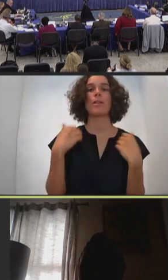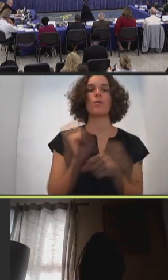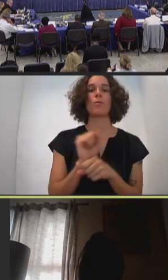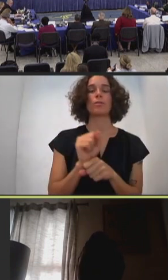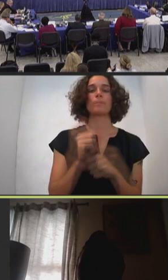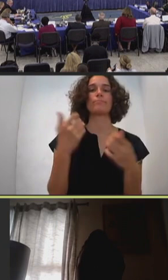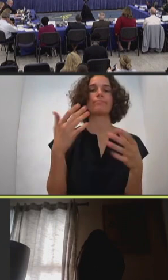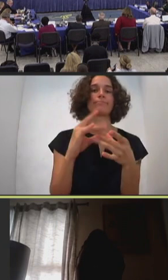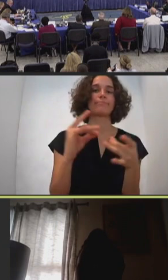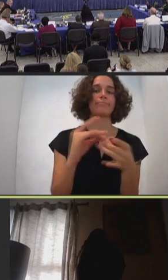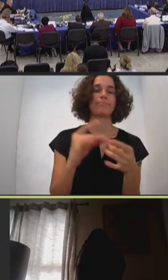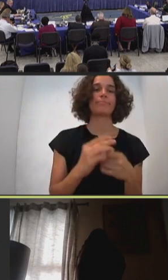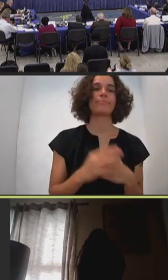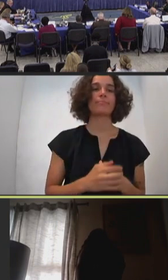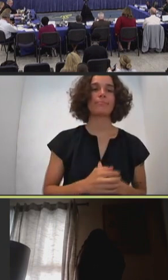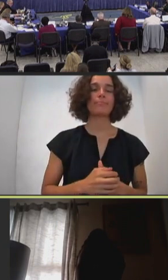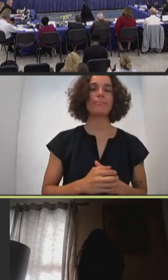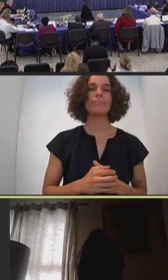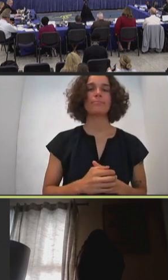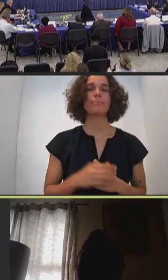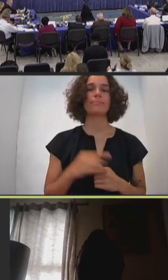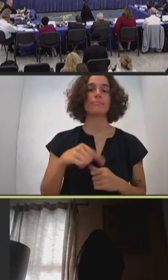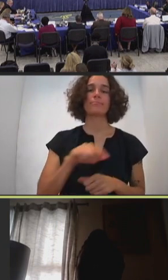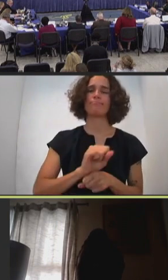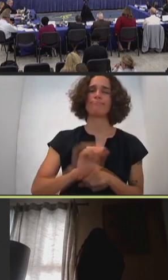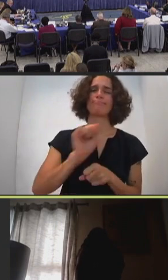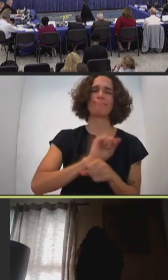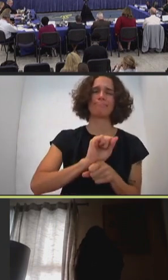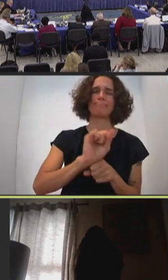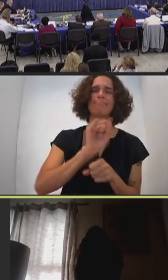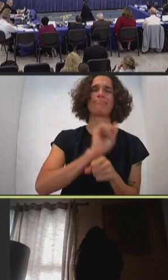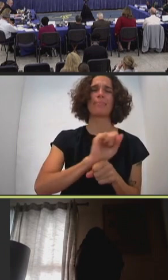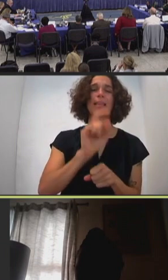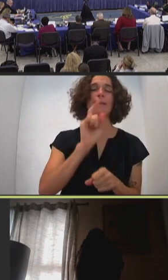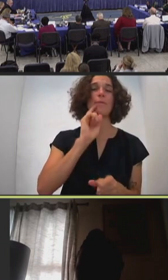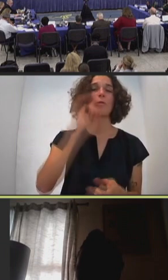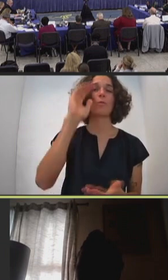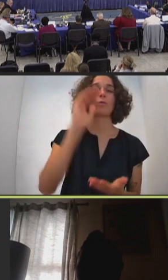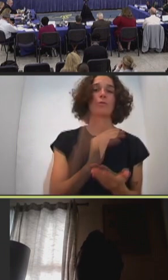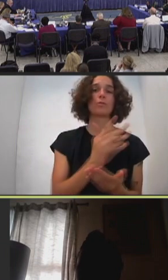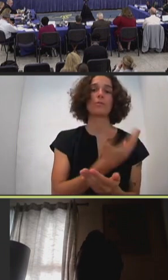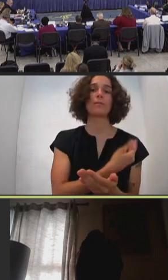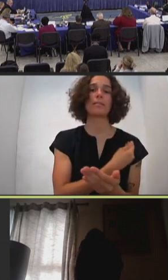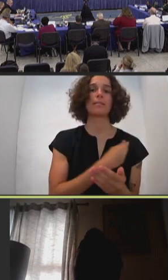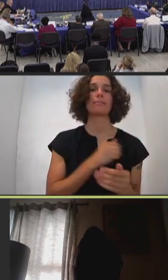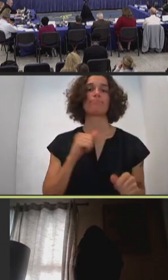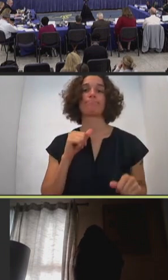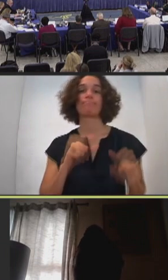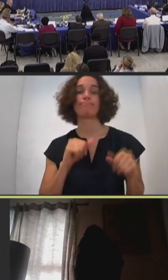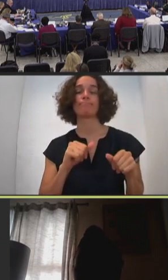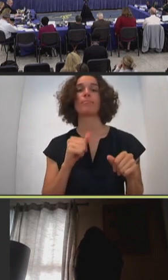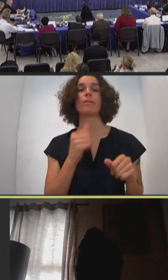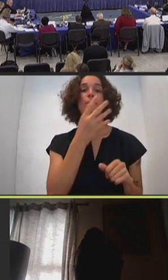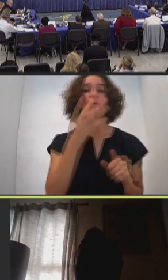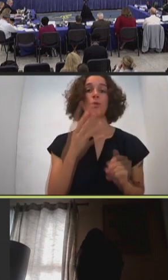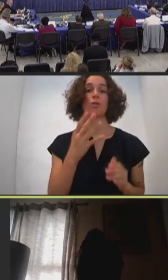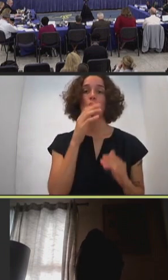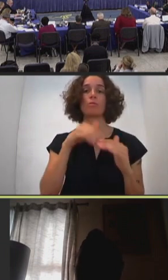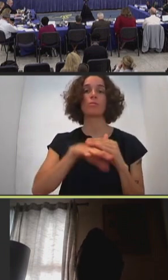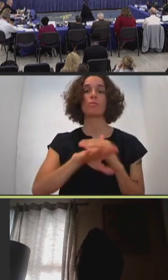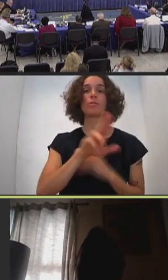they work tirelessly to reduce vaccine hesitancy because migrants who enter the United States don't